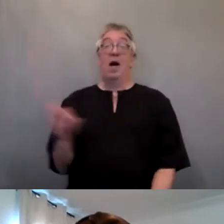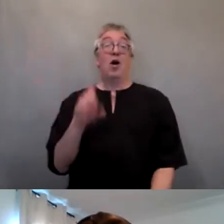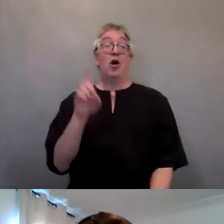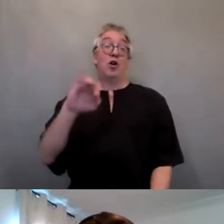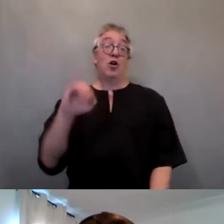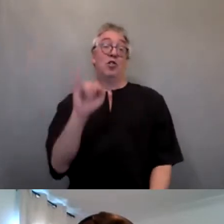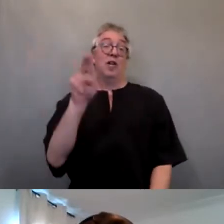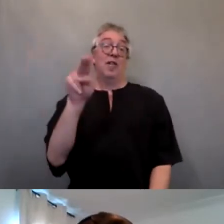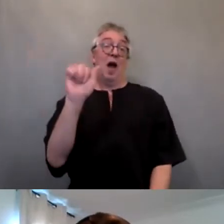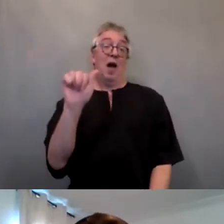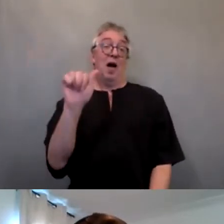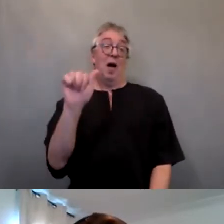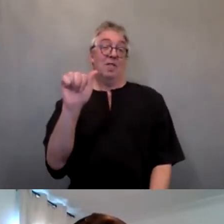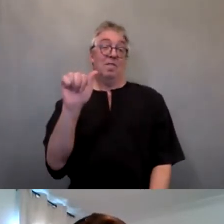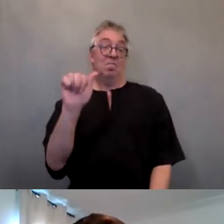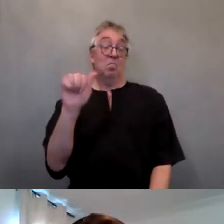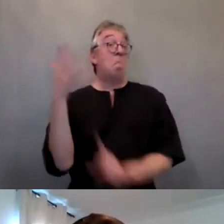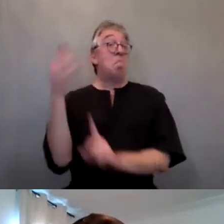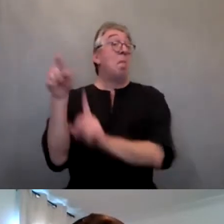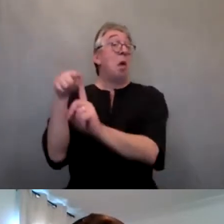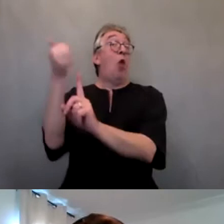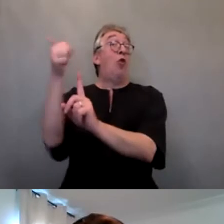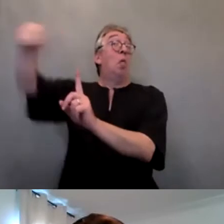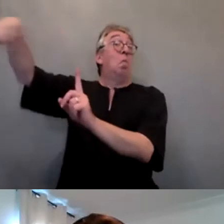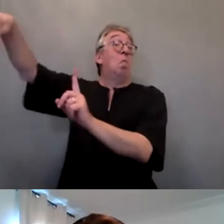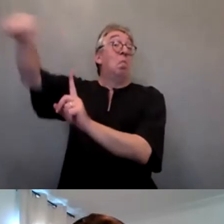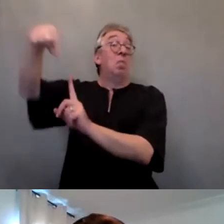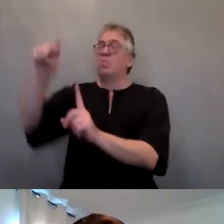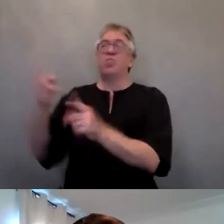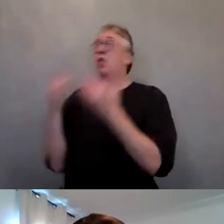for this webinar, especially